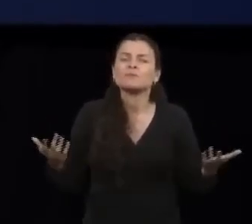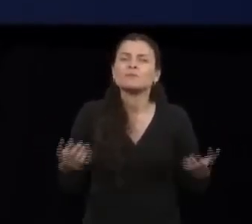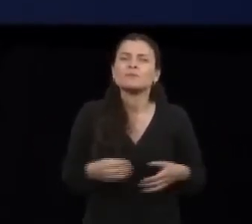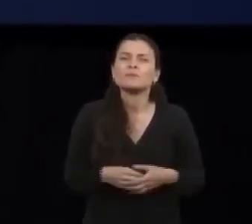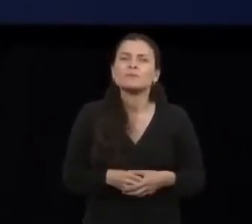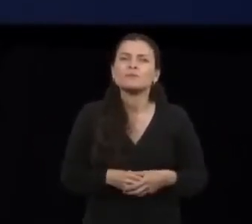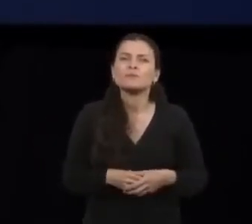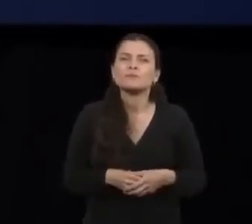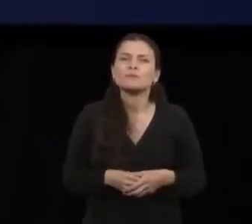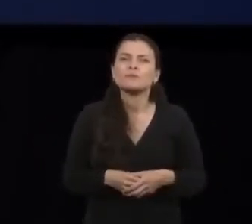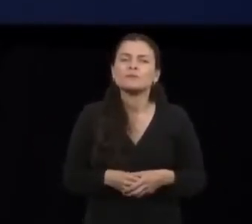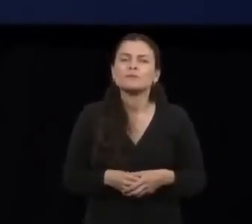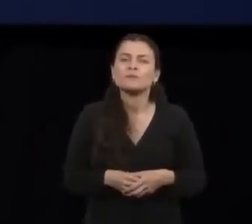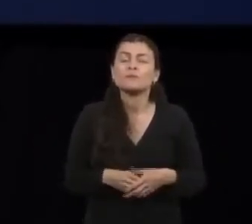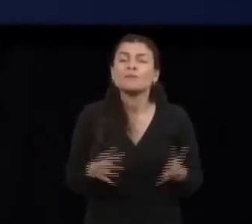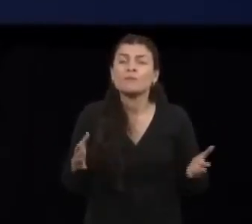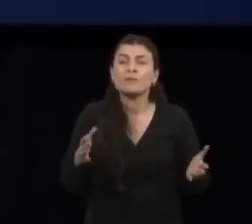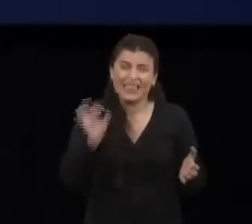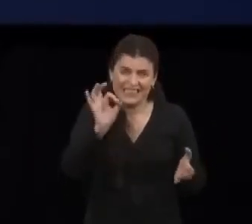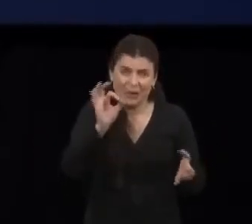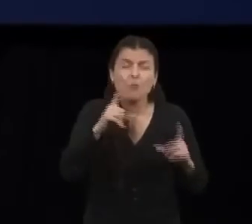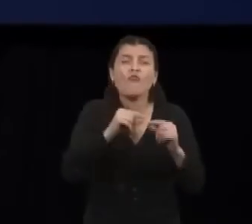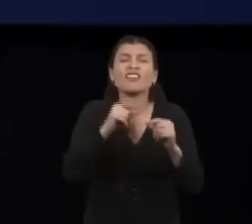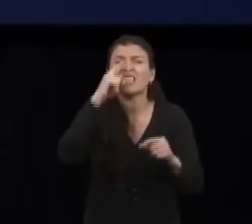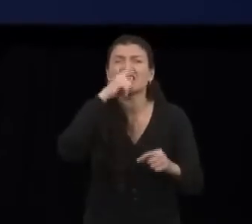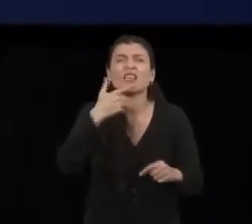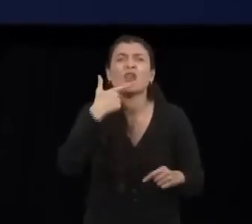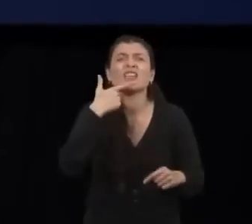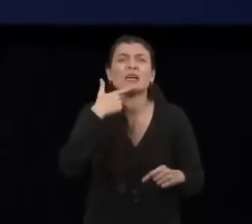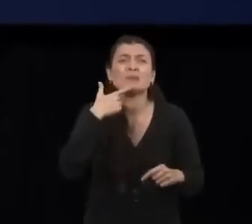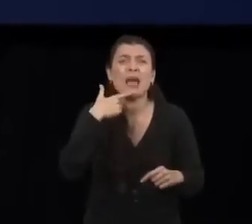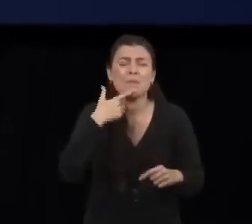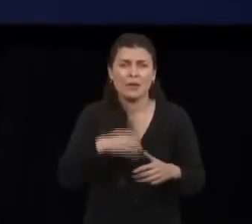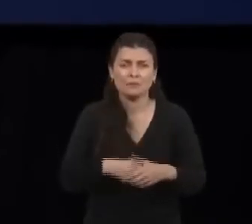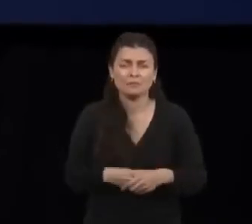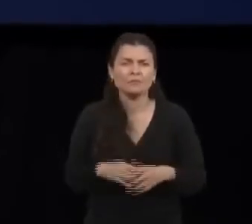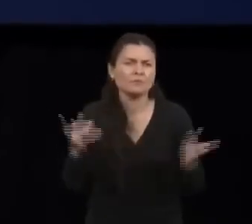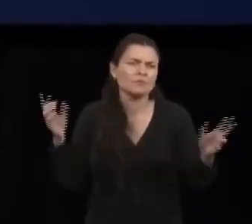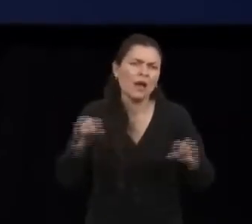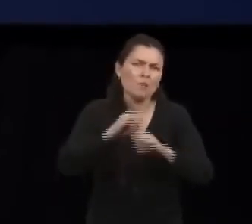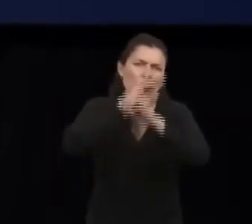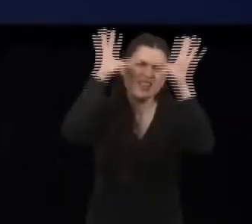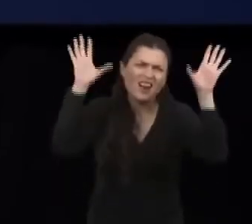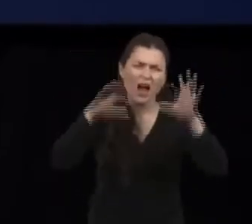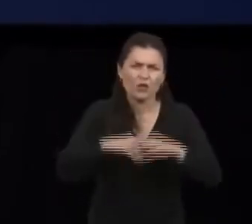September 7, it is clear that the interest rate